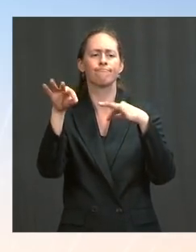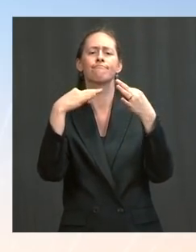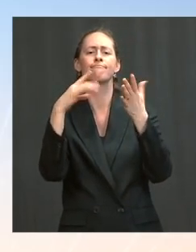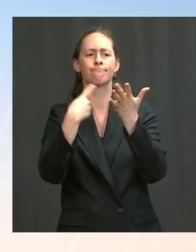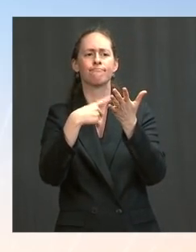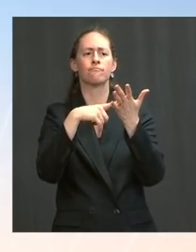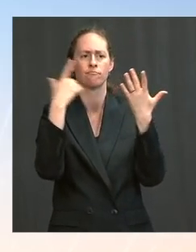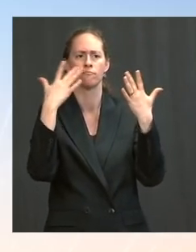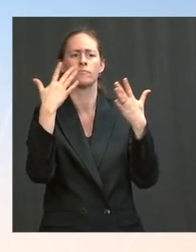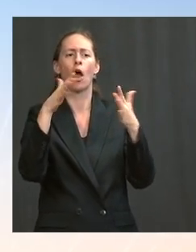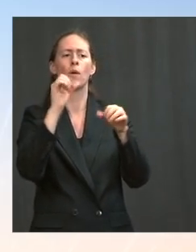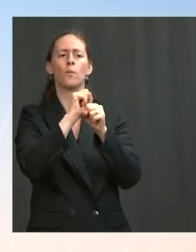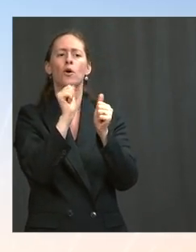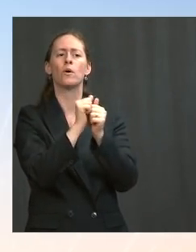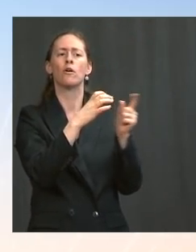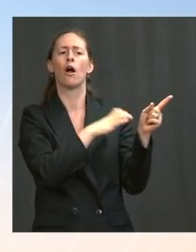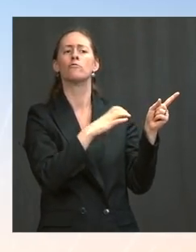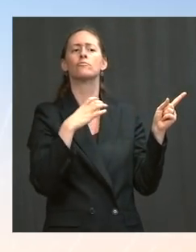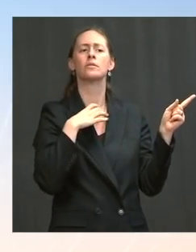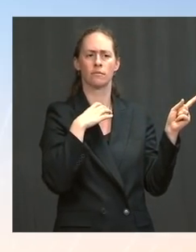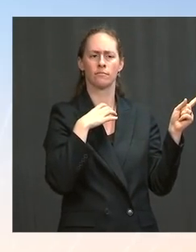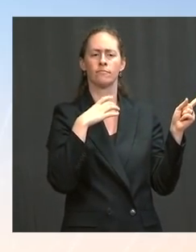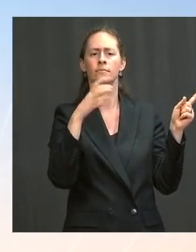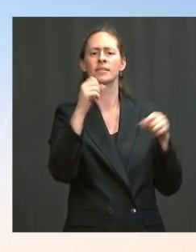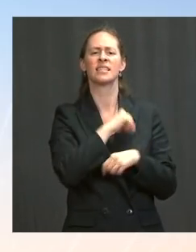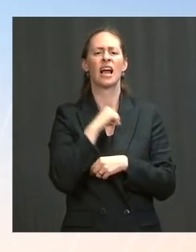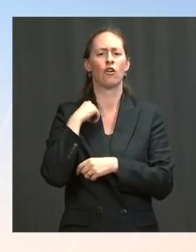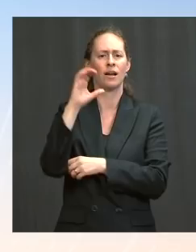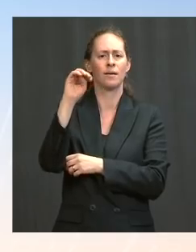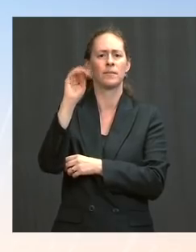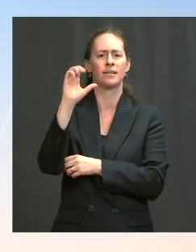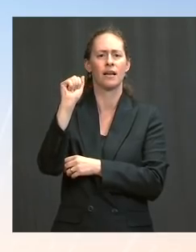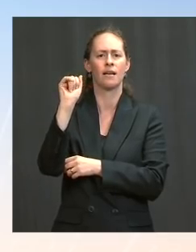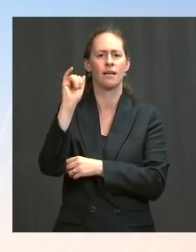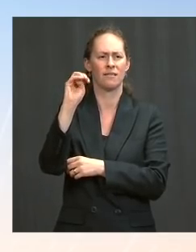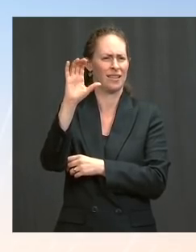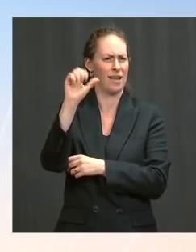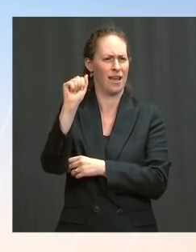to update authorization parameters and legislation. I will say, as I stated earlier,